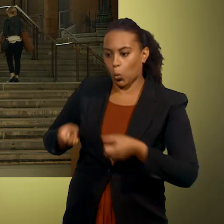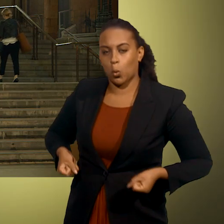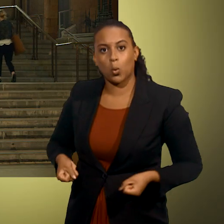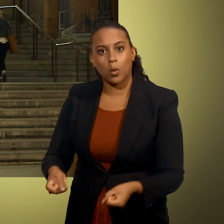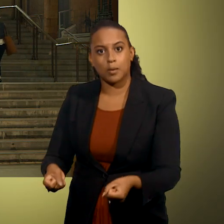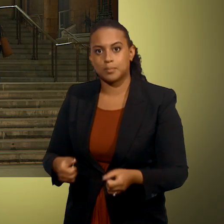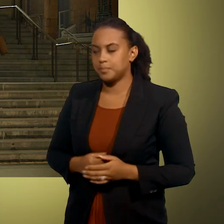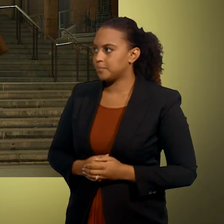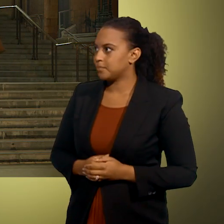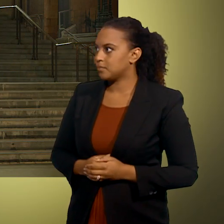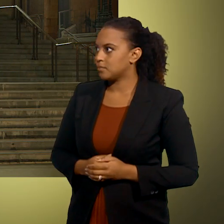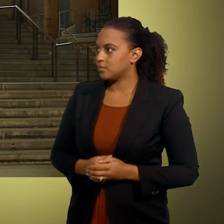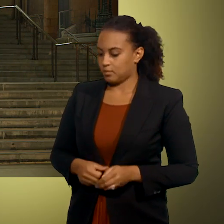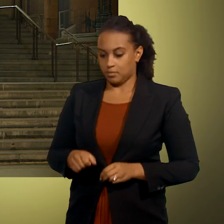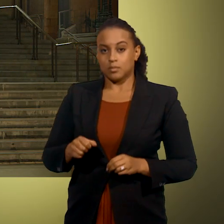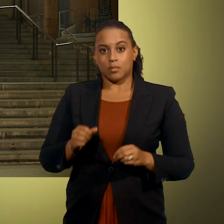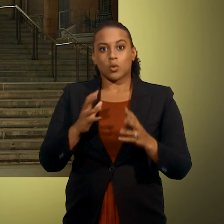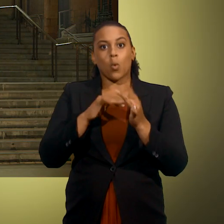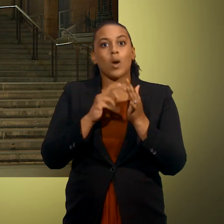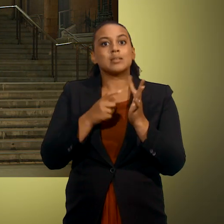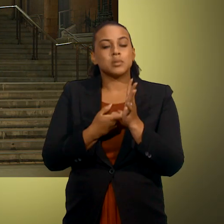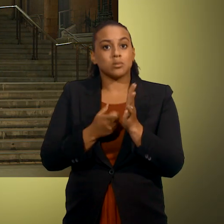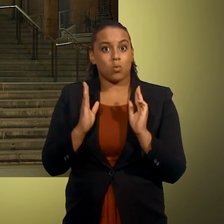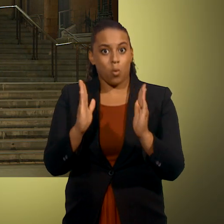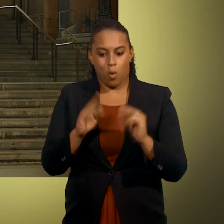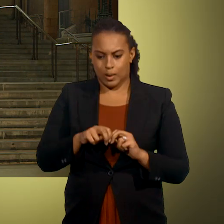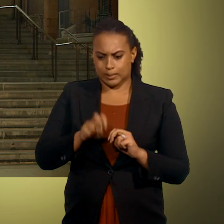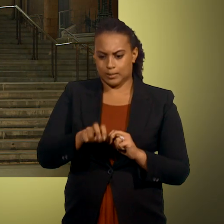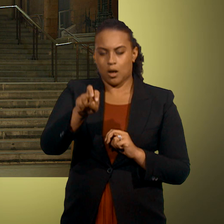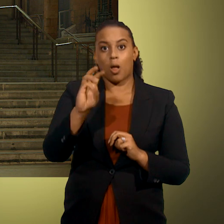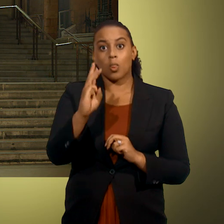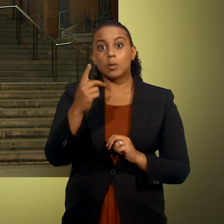Thirty-seven steps lead from Westminster Hall up to the principal floor to give access to